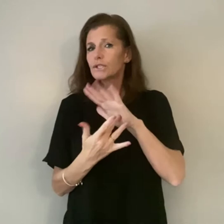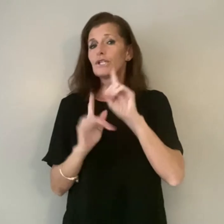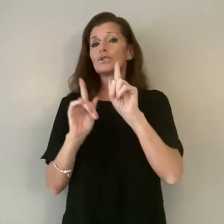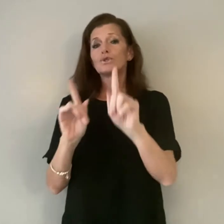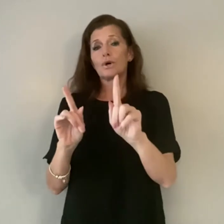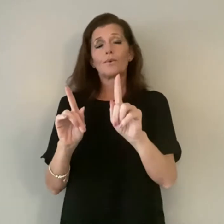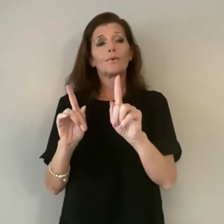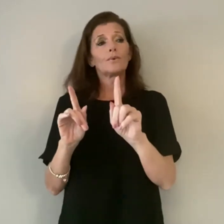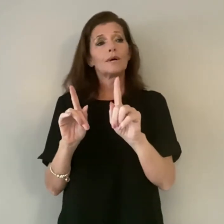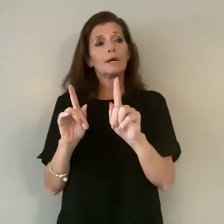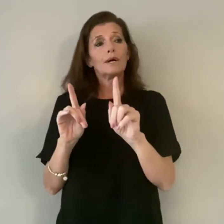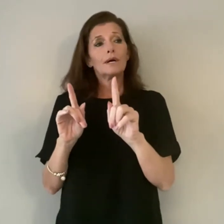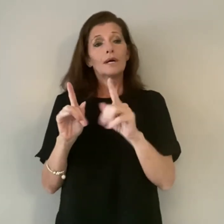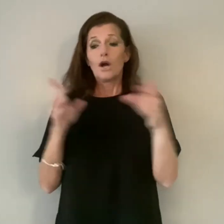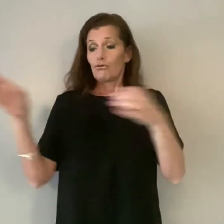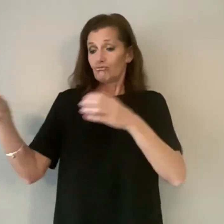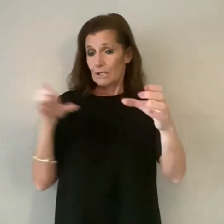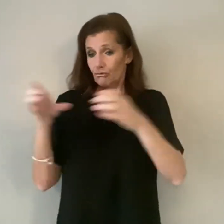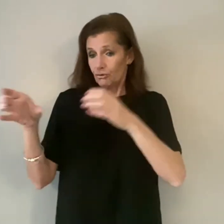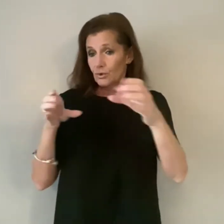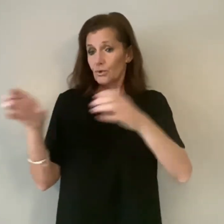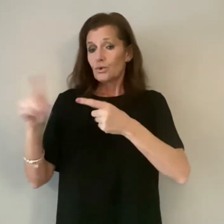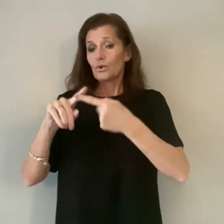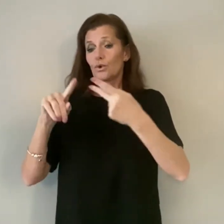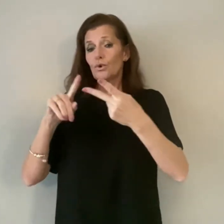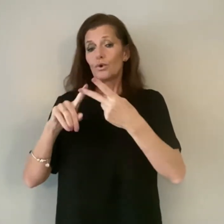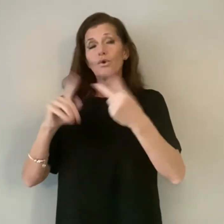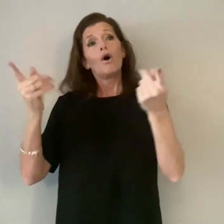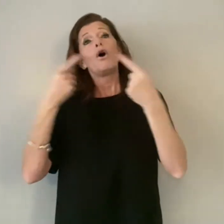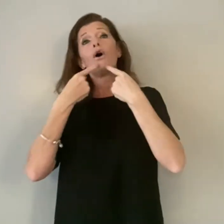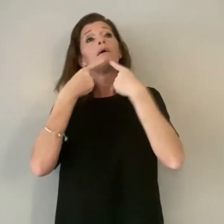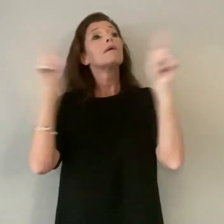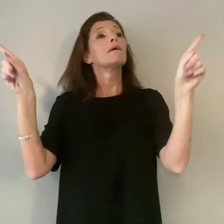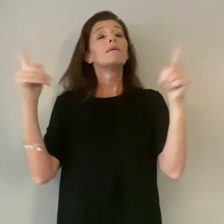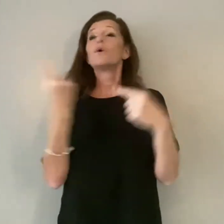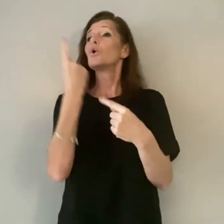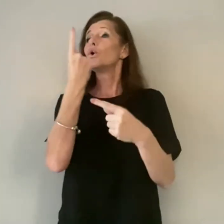So when we recruited or launched a call out for trustees,